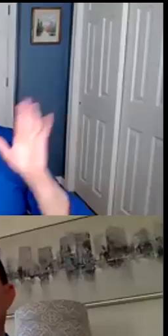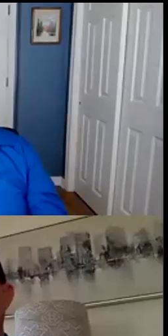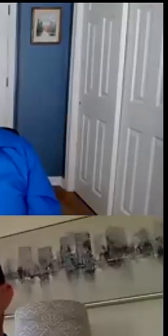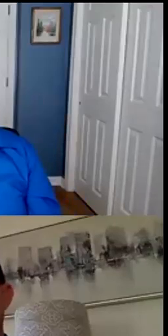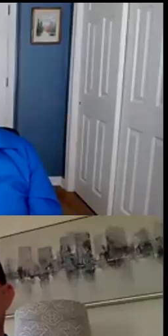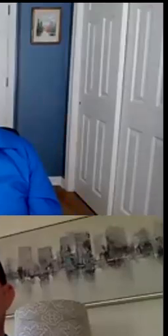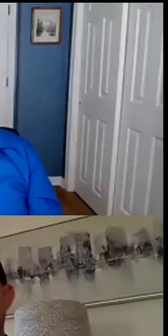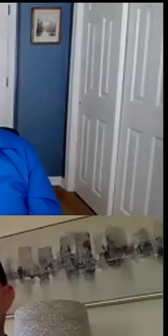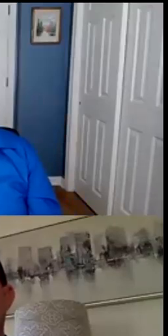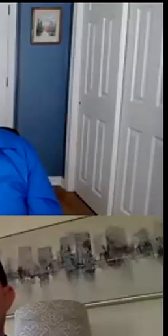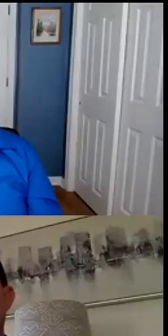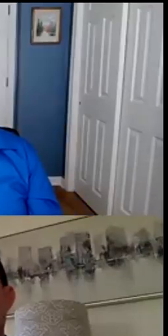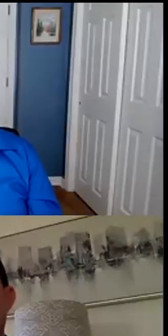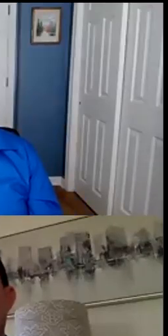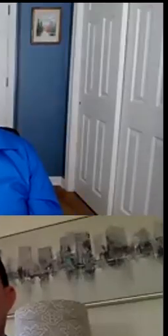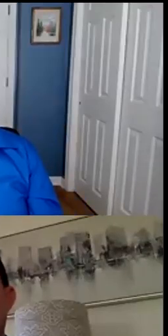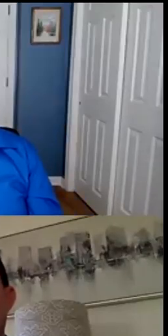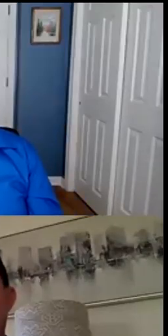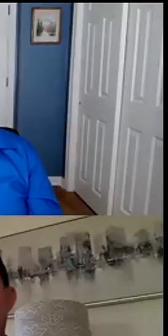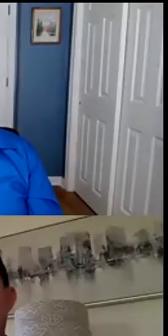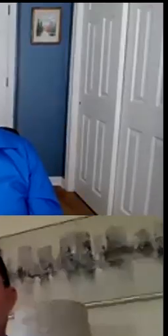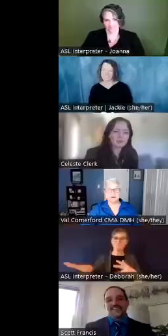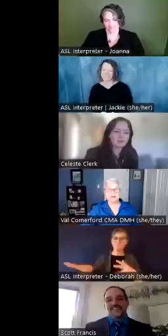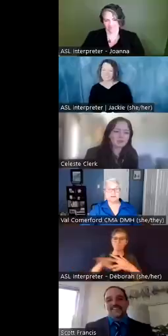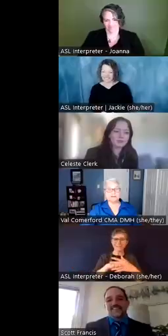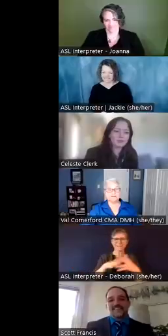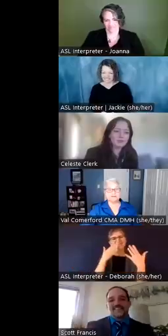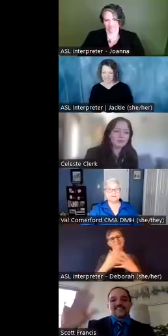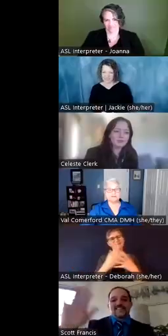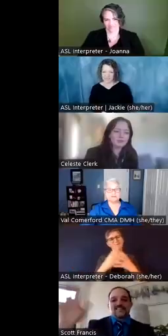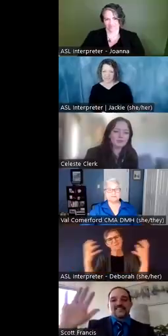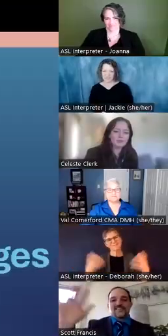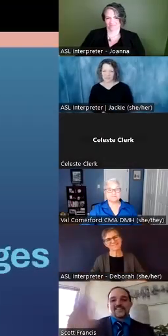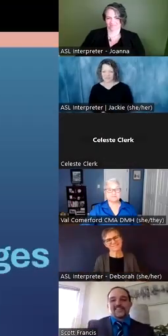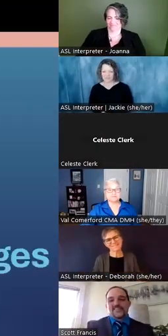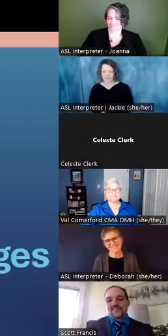We'll turn our cameras off now and take a break. Thank you very much. And I just want to thank you